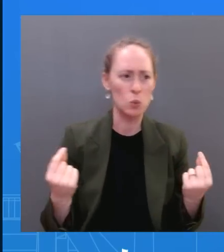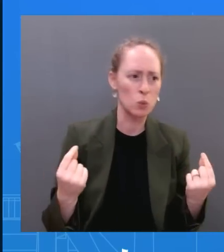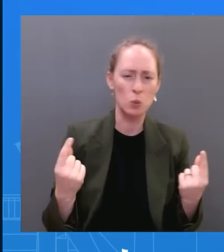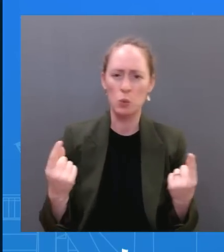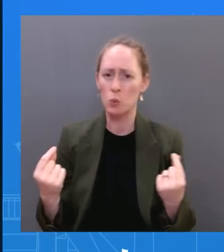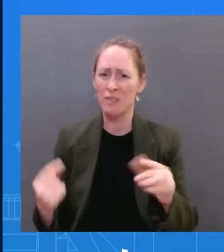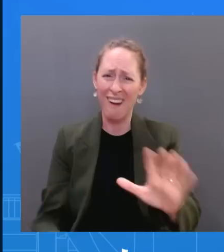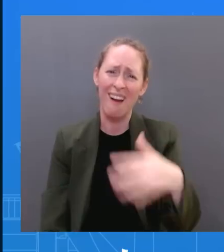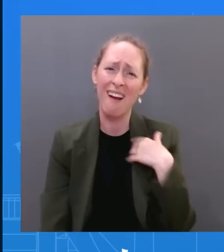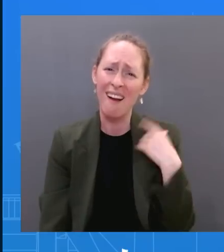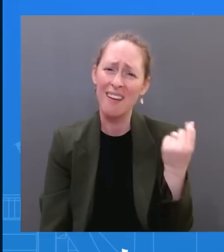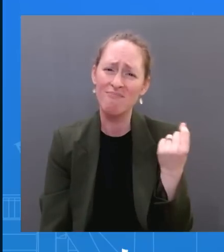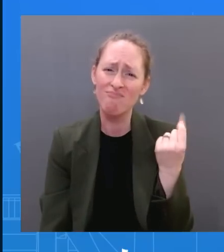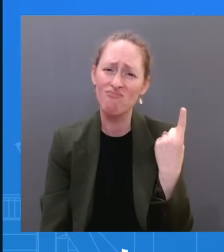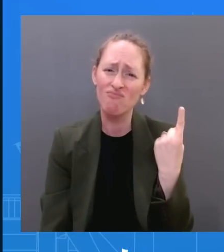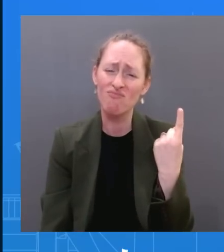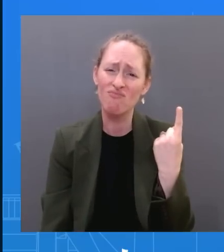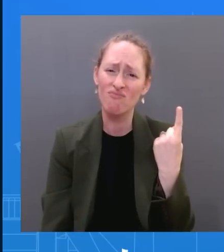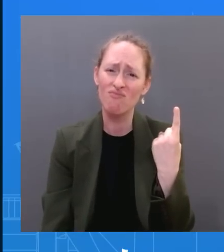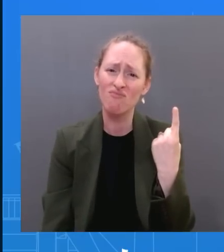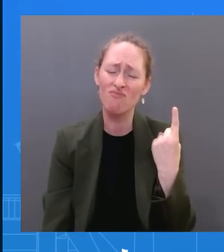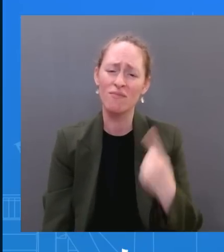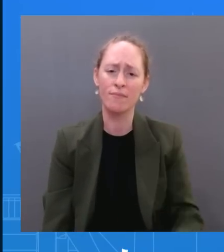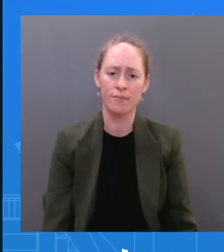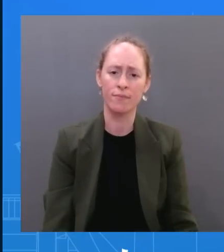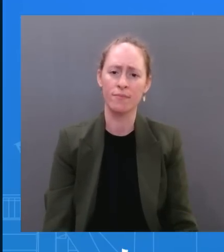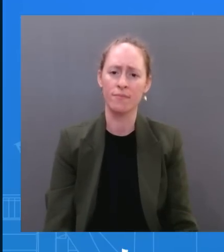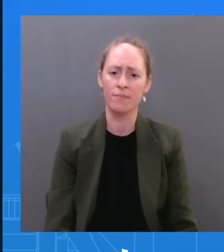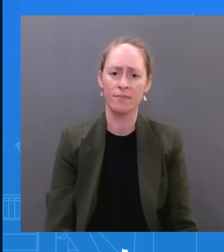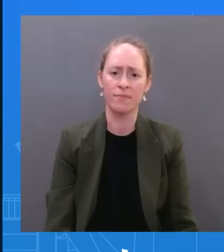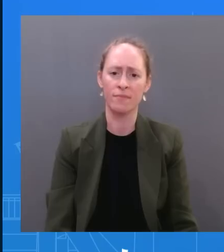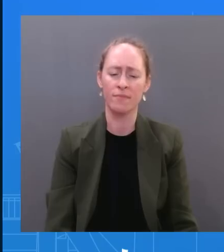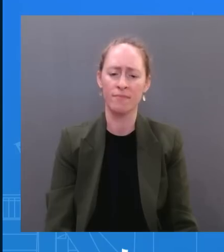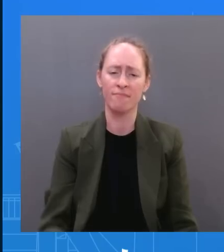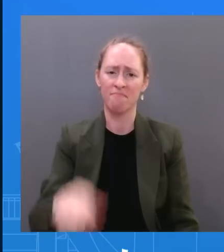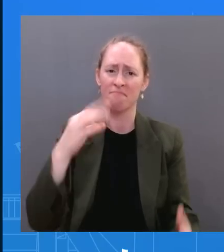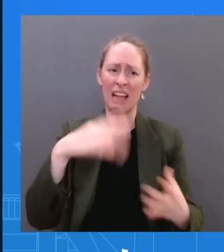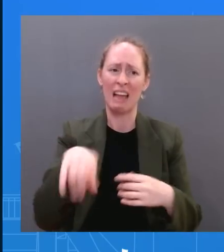That is why the President has been laser-focused on --